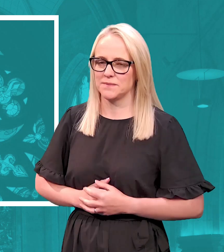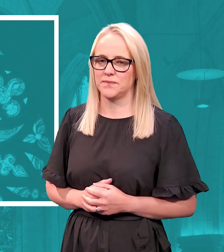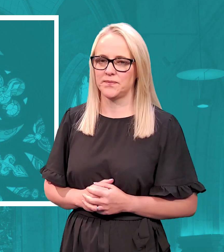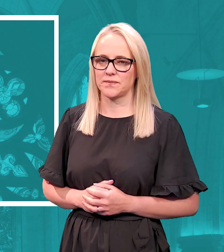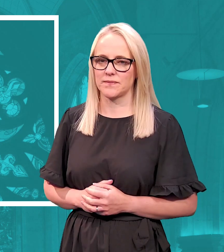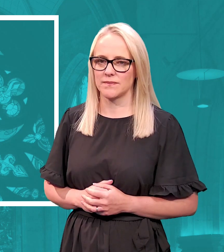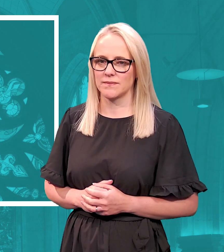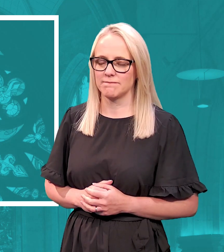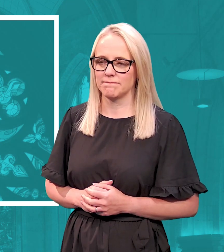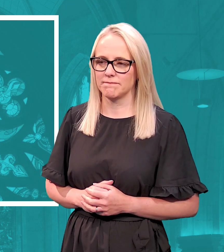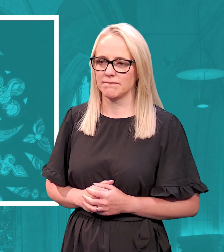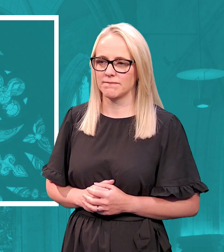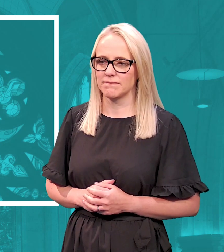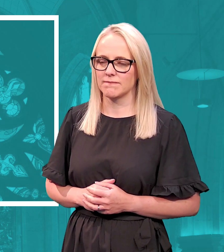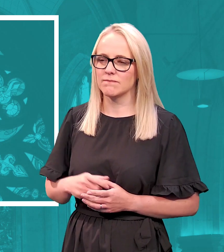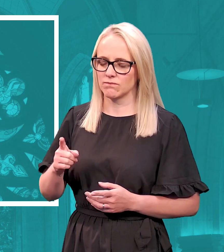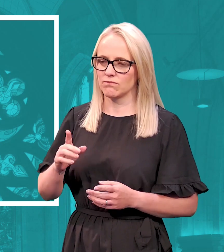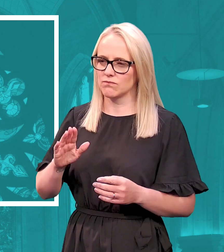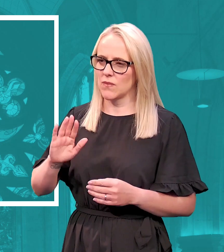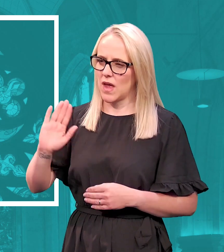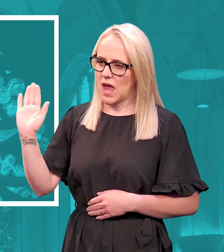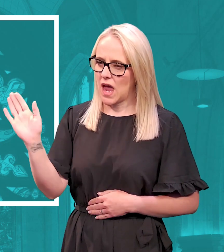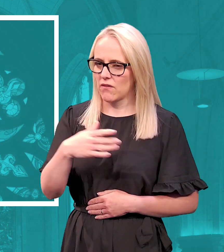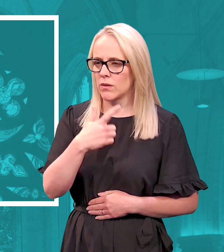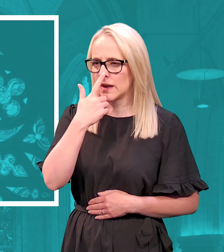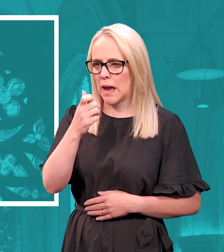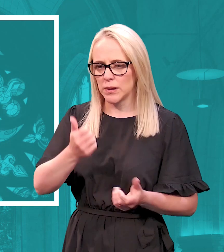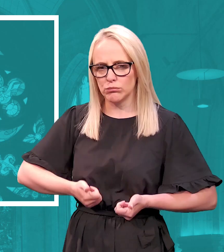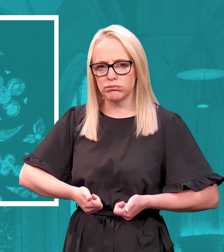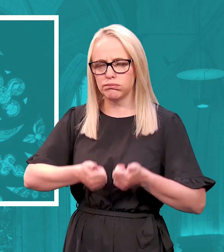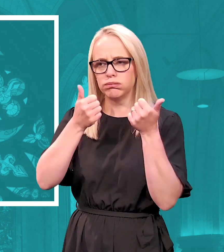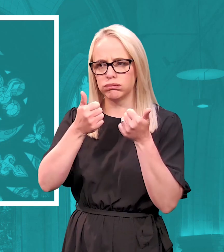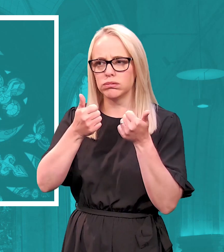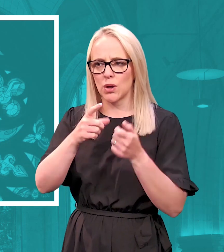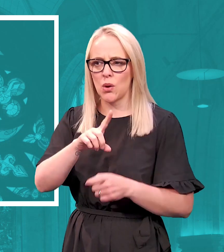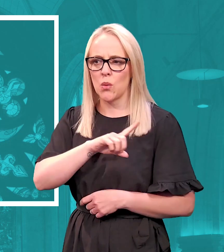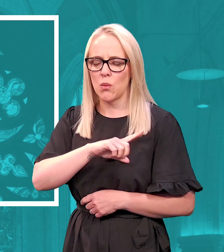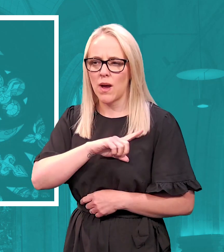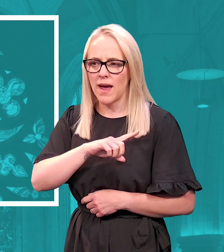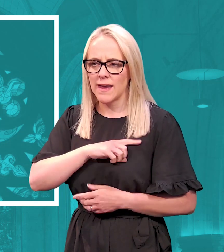He said this, "everybody can be great because anybody can serve.